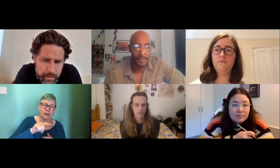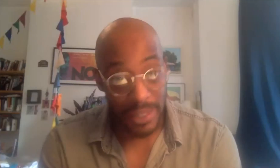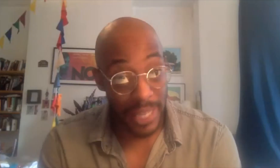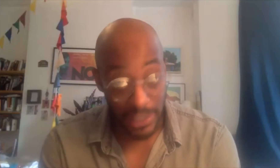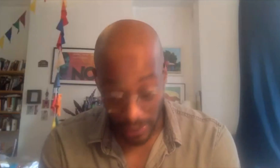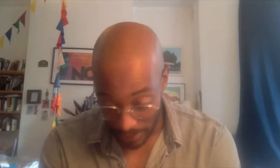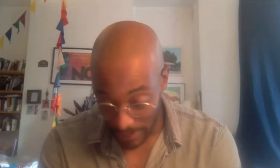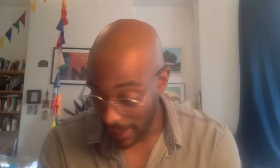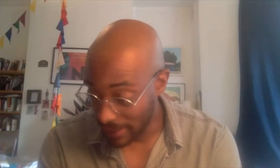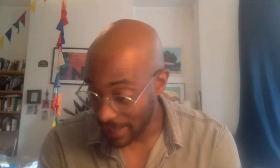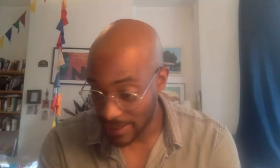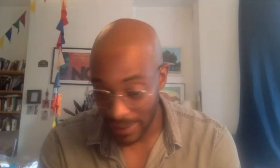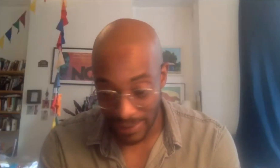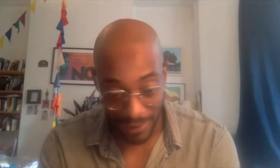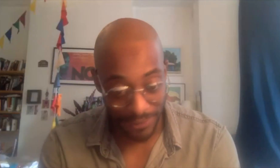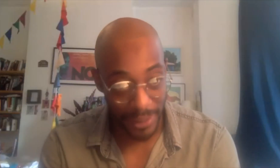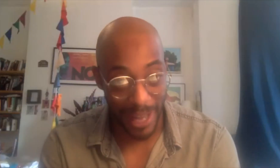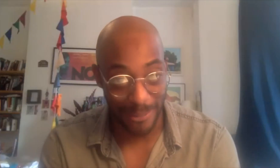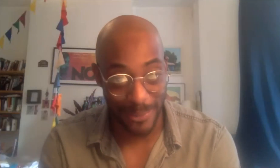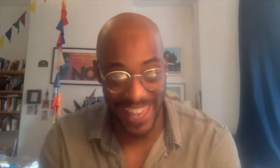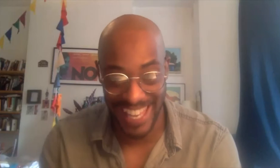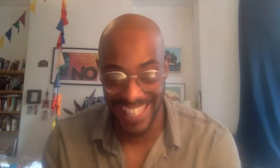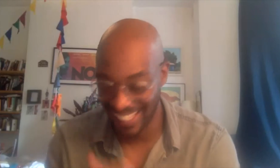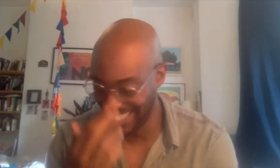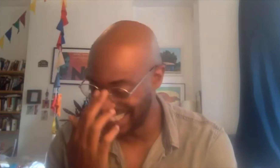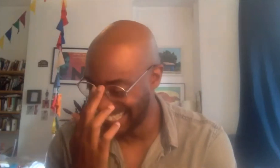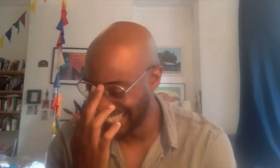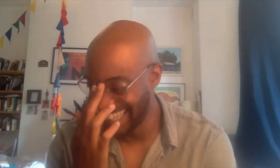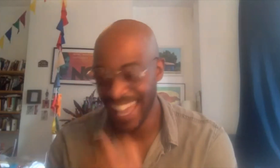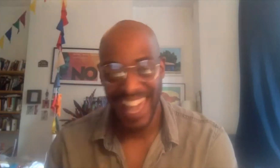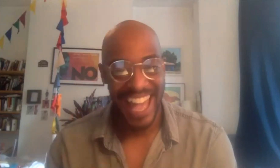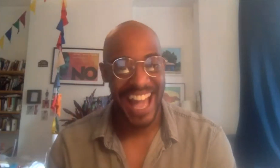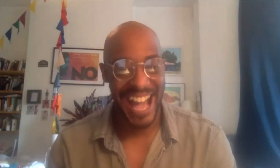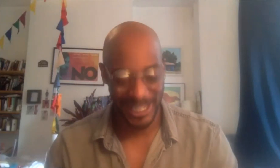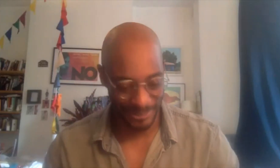Thank you, er - that's enough about me! Erm -